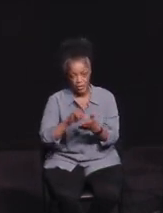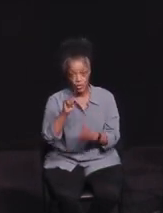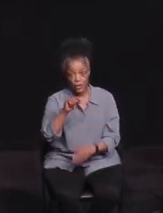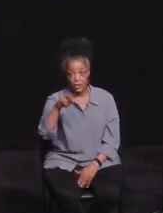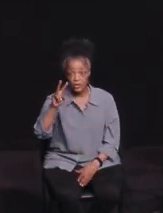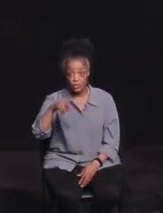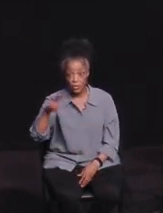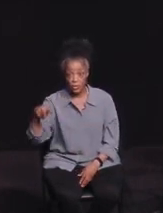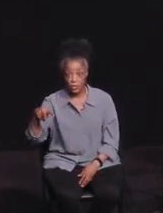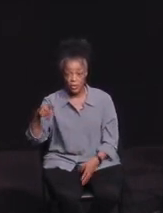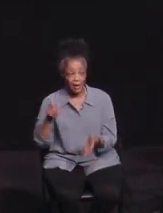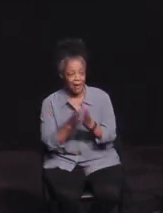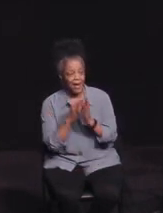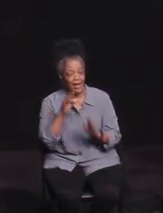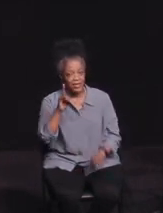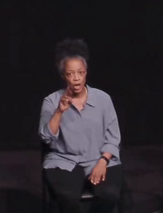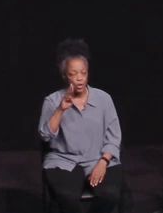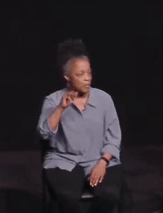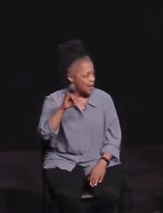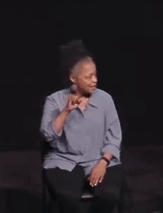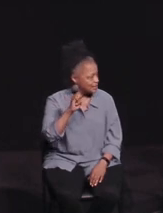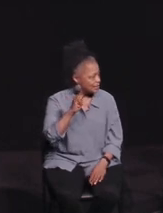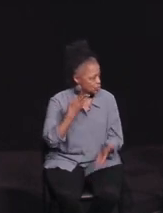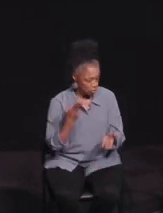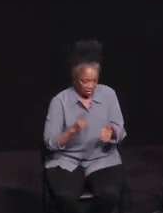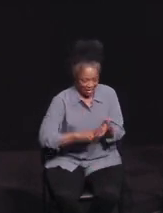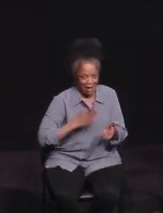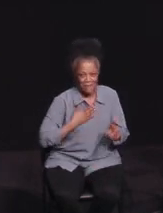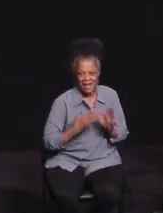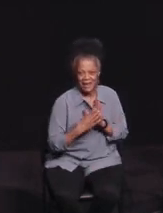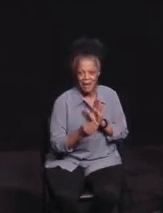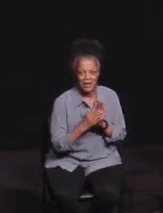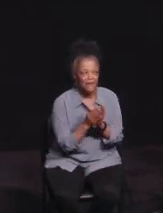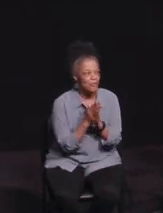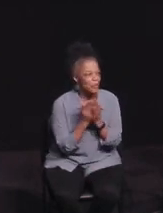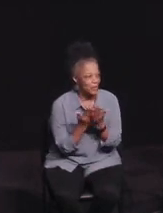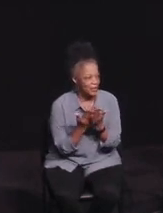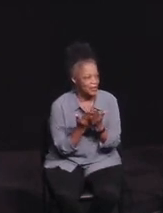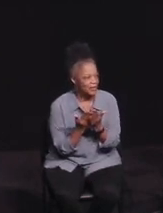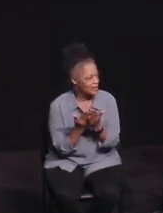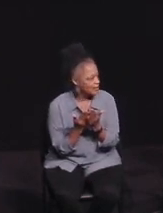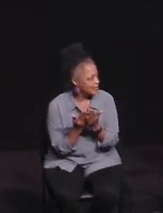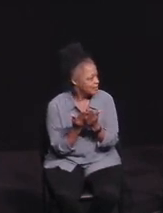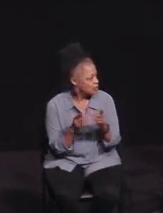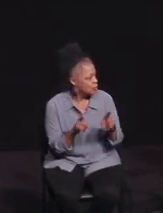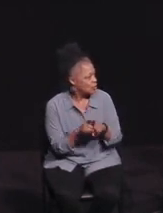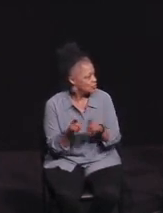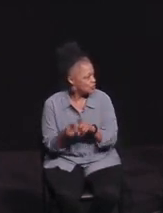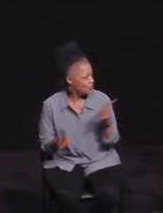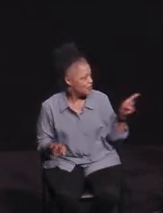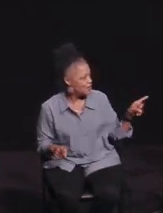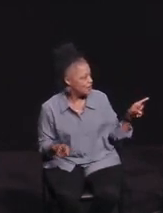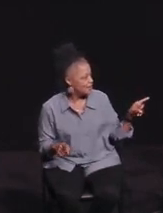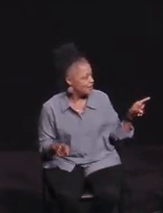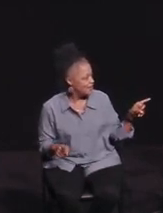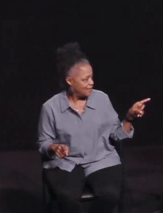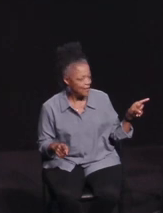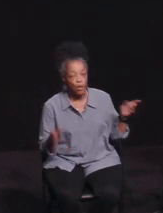Dr. Mance to sign my copy of the book, and also of the book